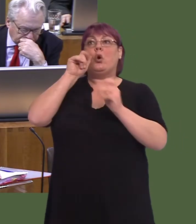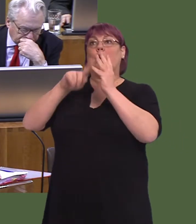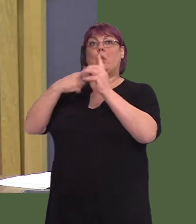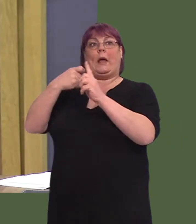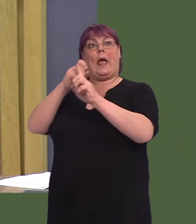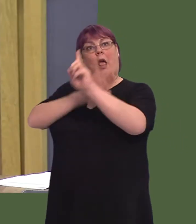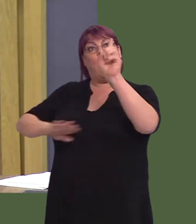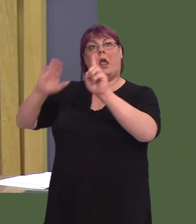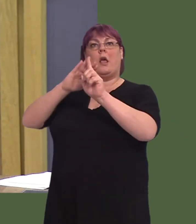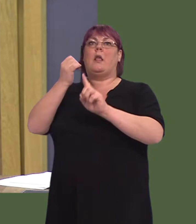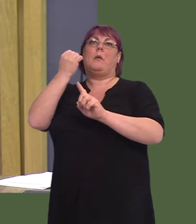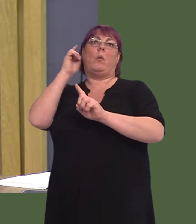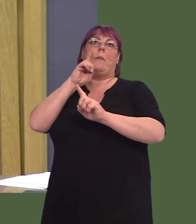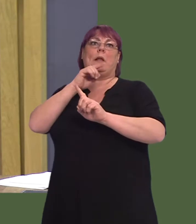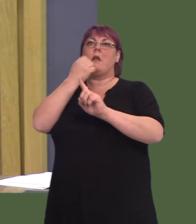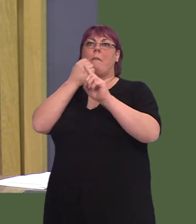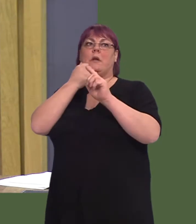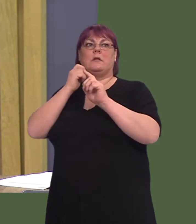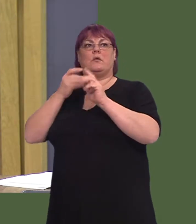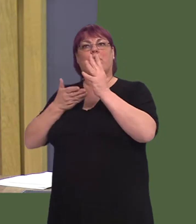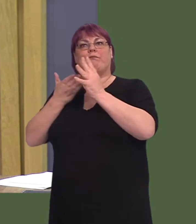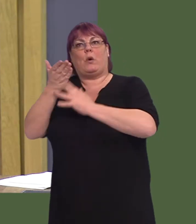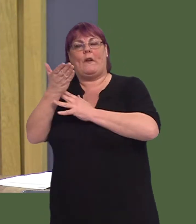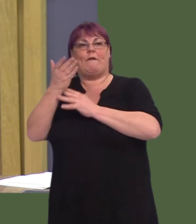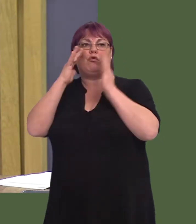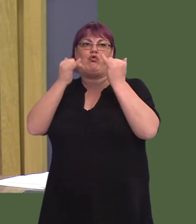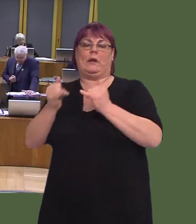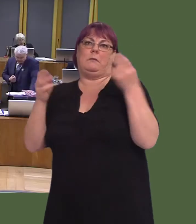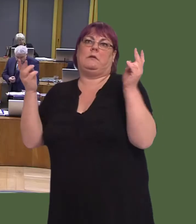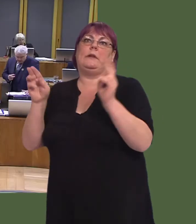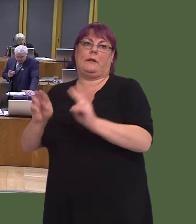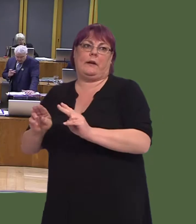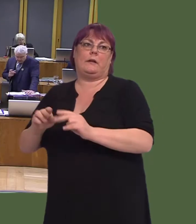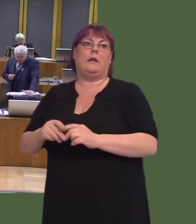be done in order to maintain and improve participation rates in Wales.